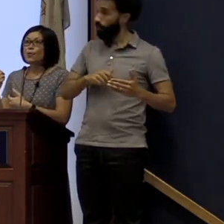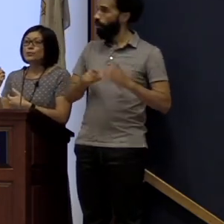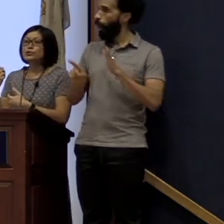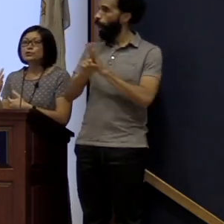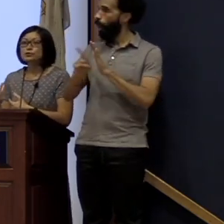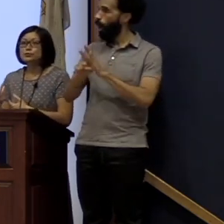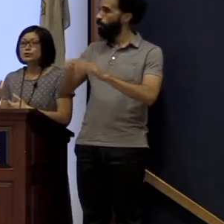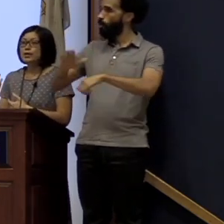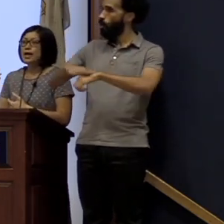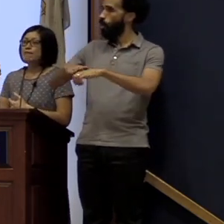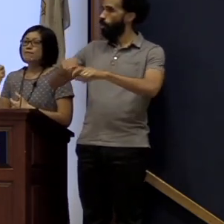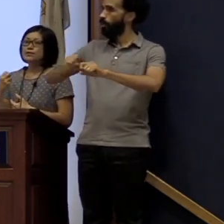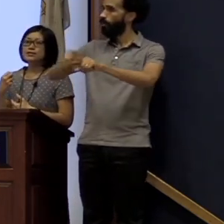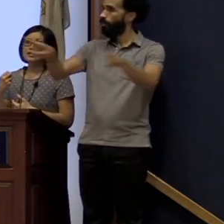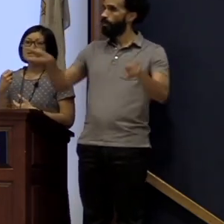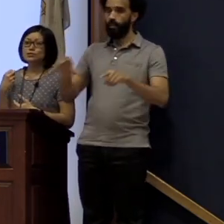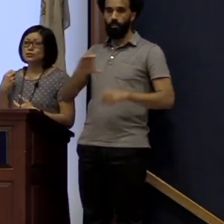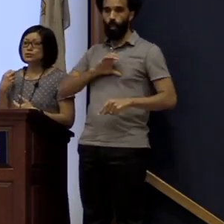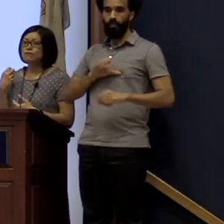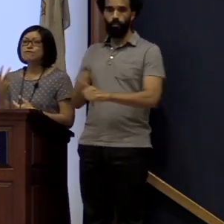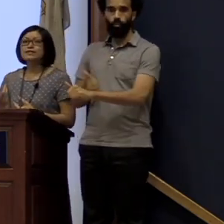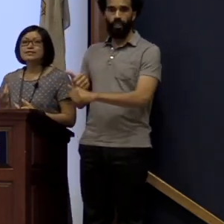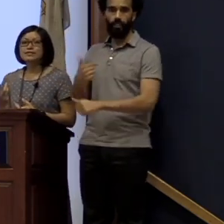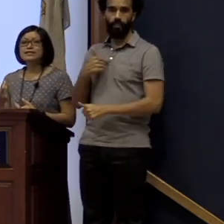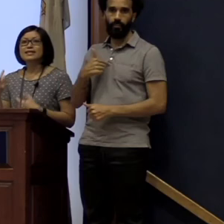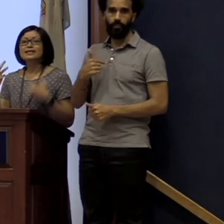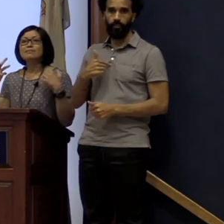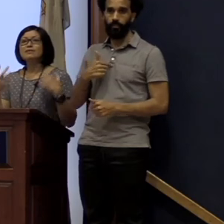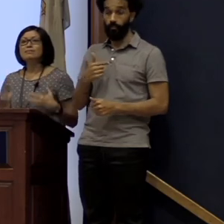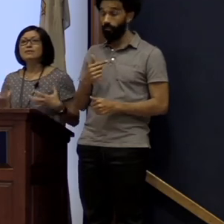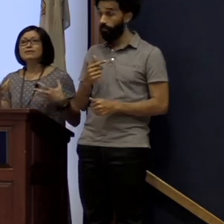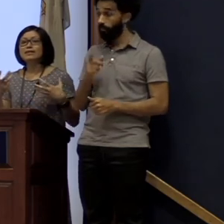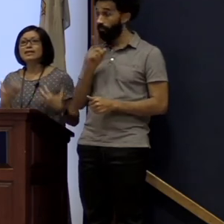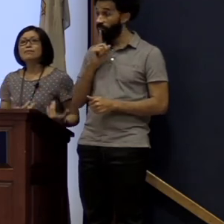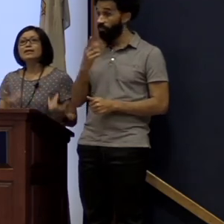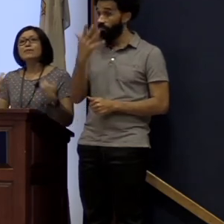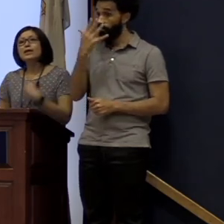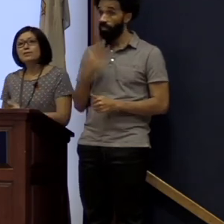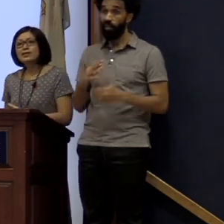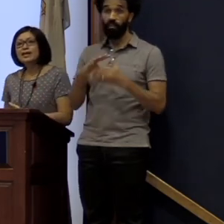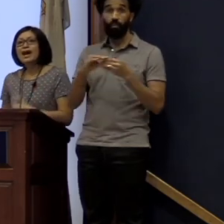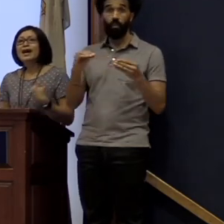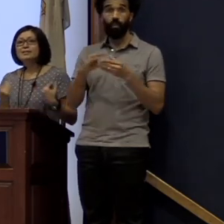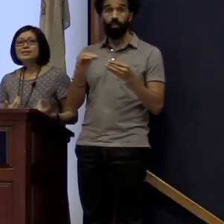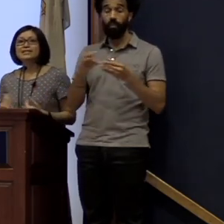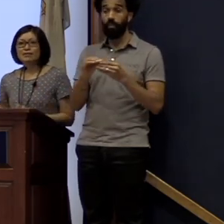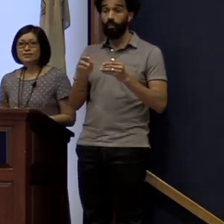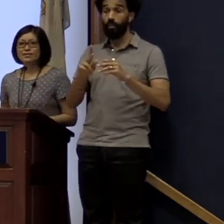True and forces us to confront it is that the people that they are running away with are the police officers